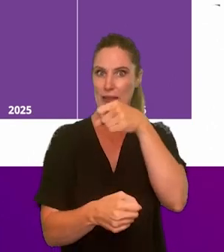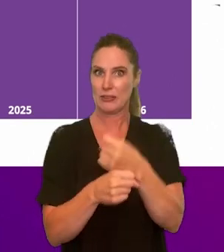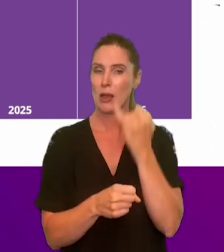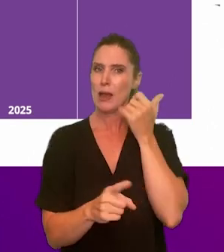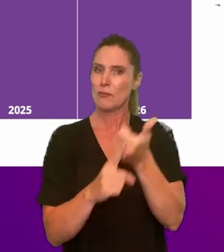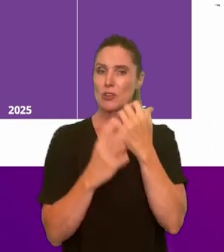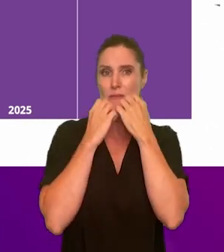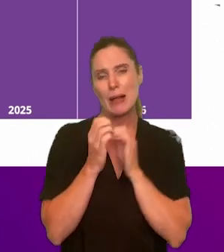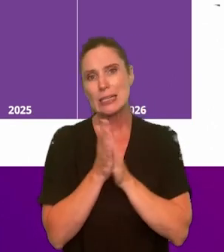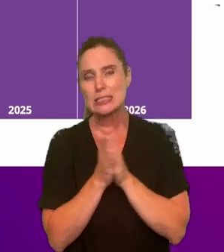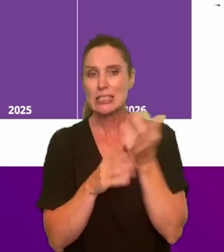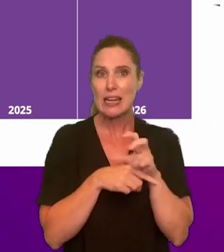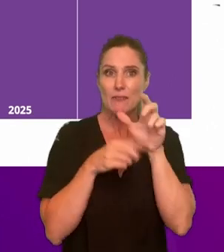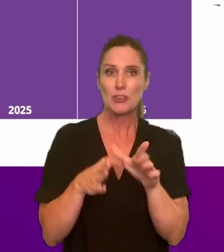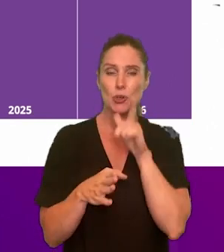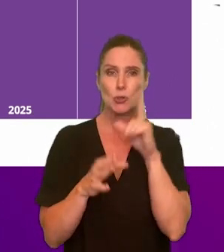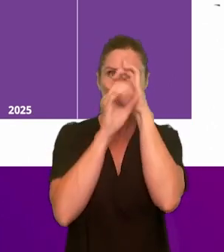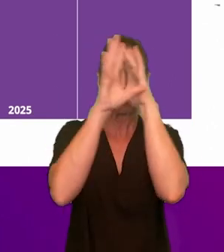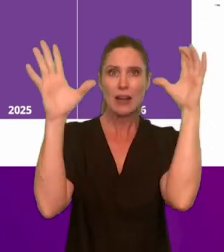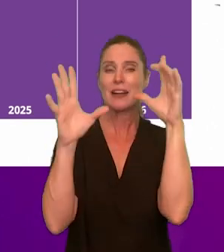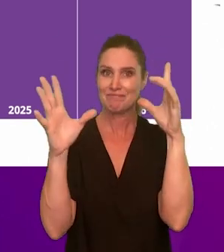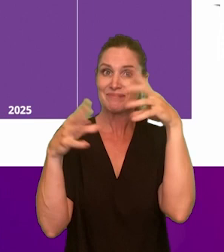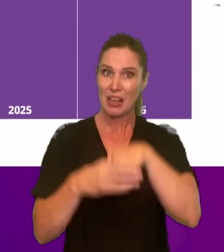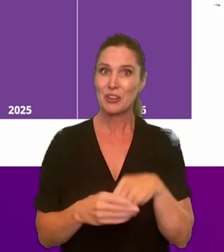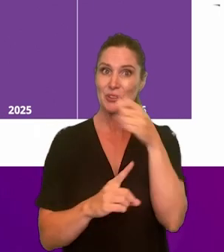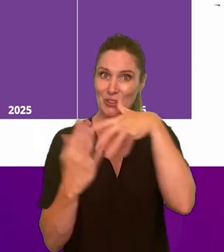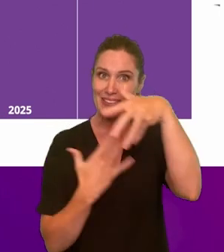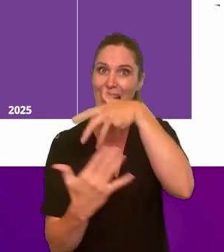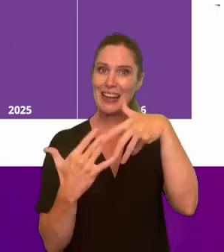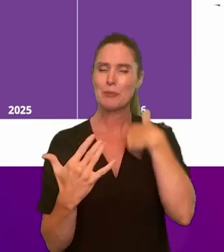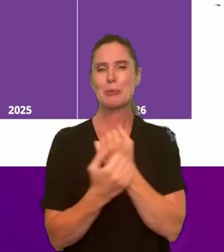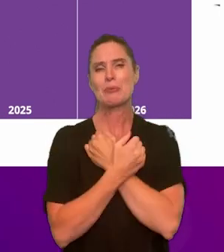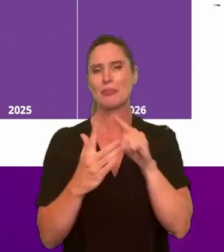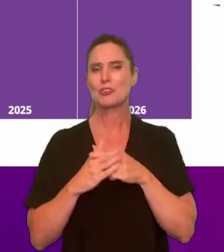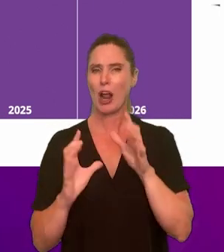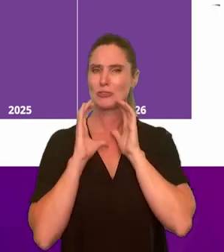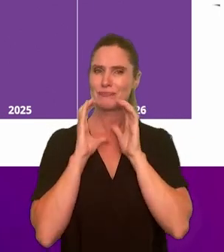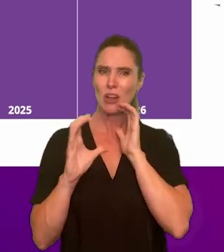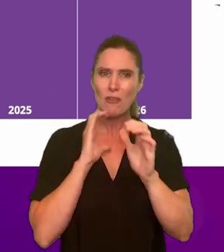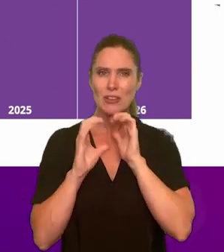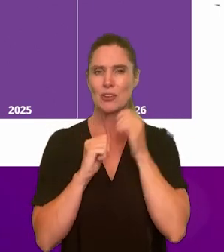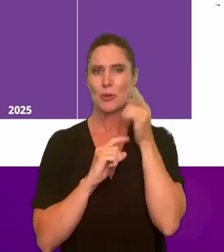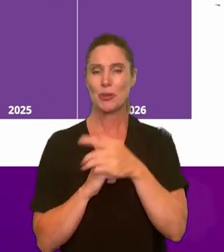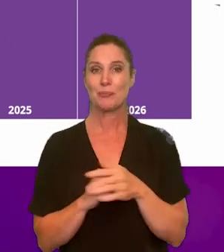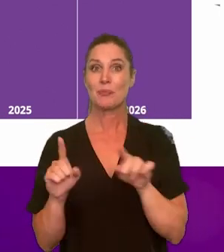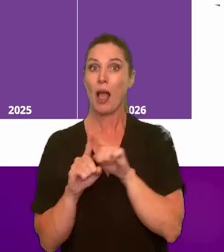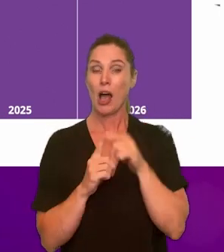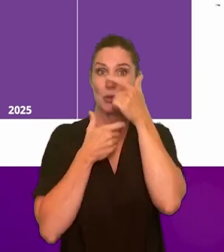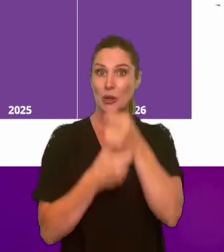who shares our vision of an inclusive society, we'd love to start a conversation. We're also interested in connecting with potential partners and customers